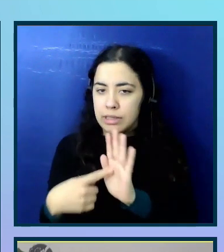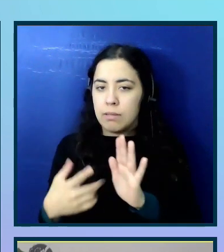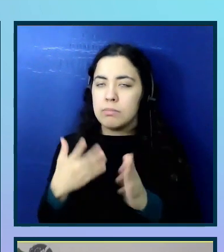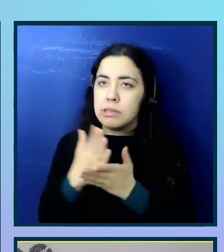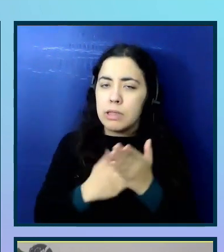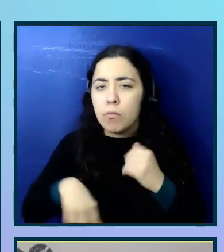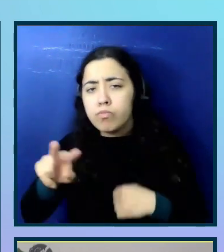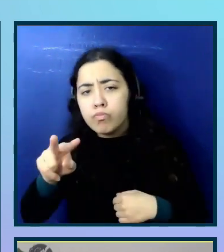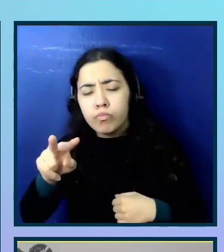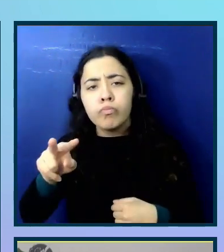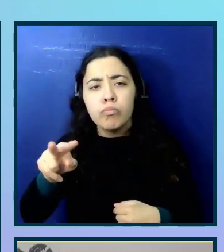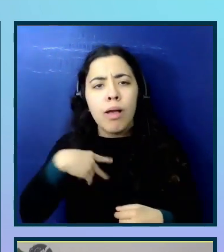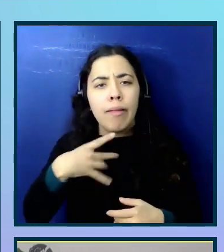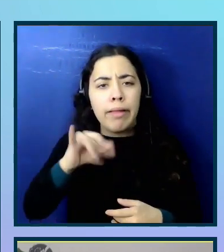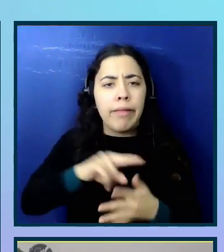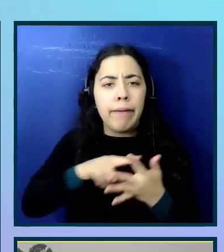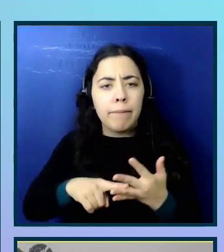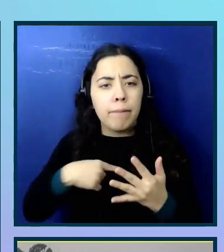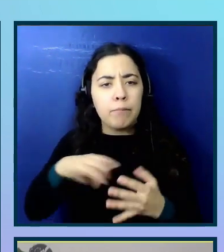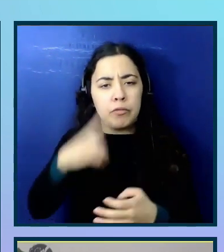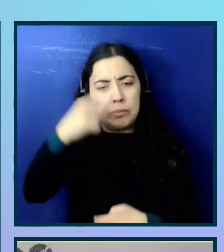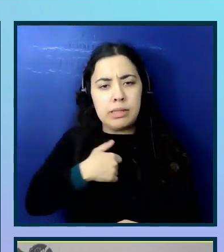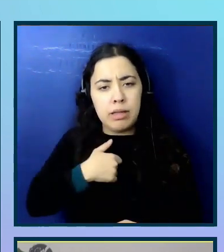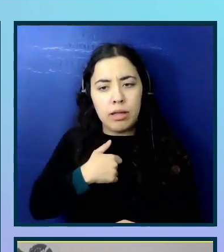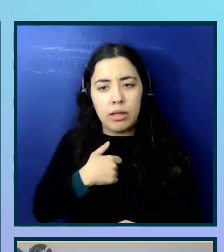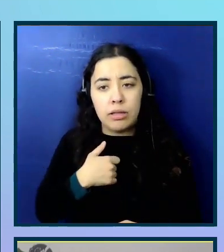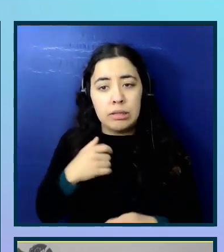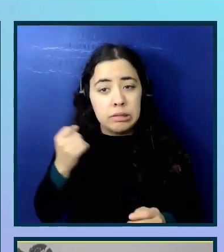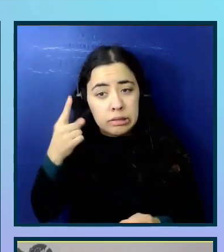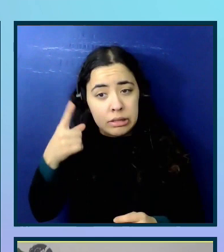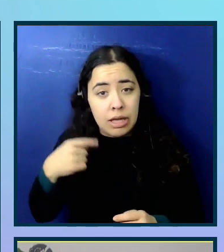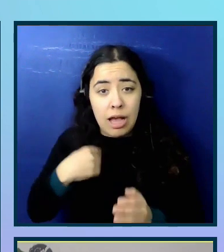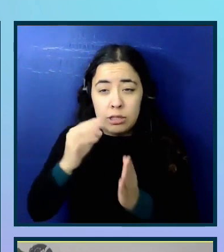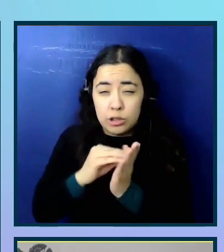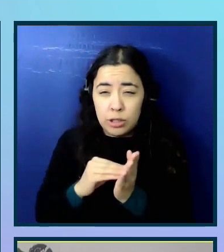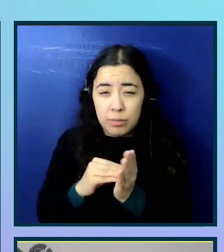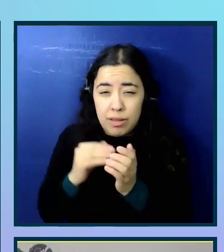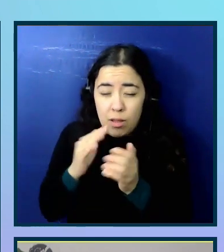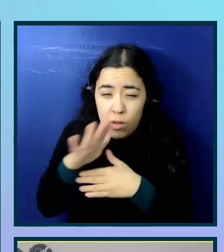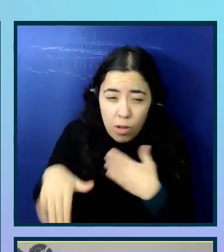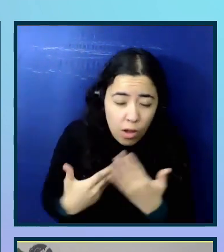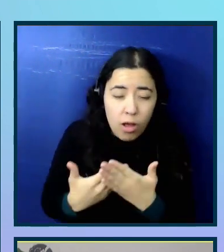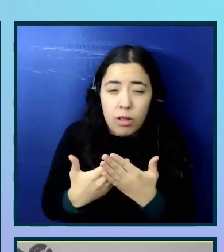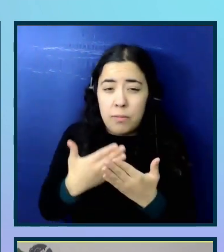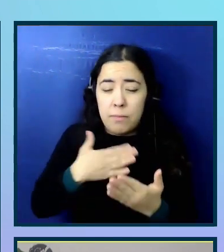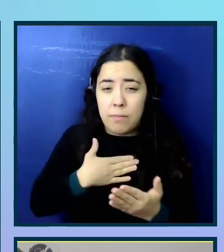but I will be honest. I don't have time to document all of that on all of my design mock-ups all of the time on all projects.